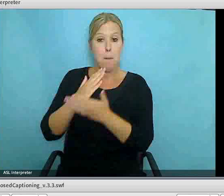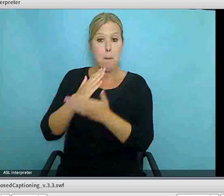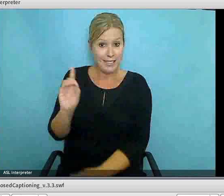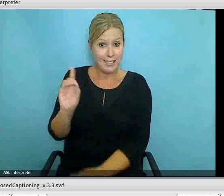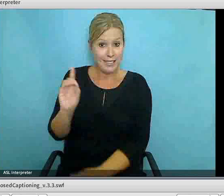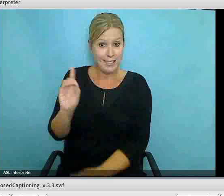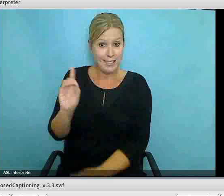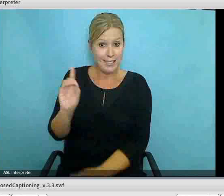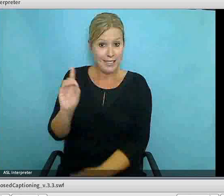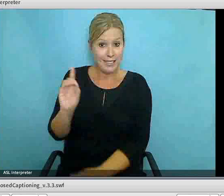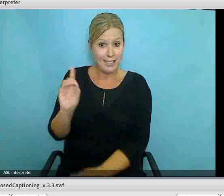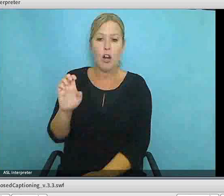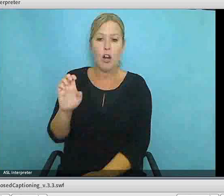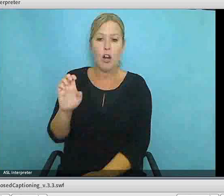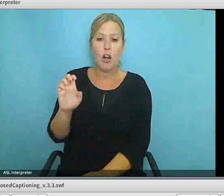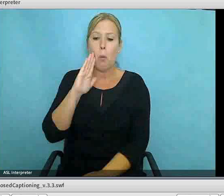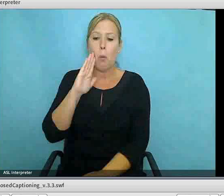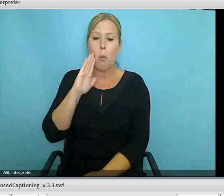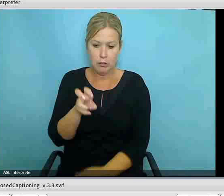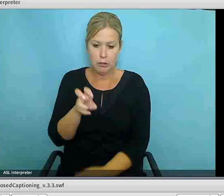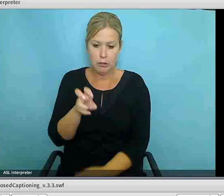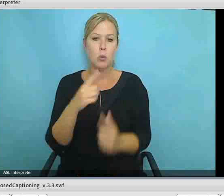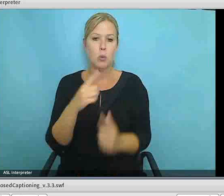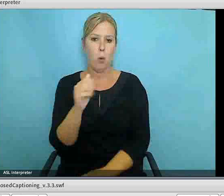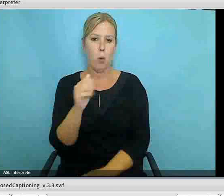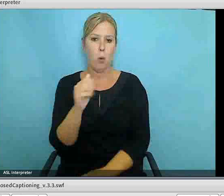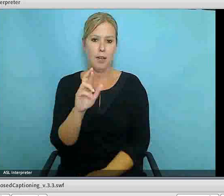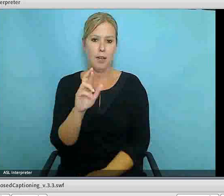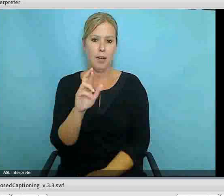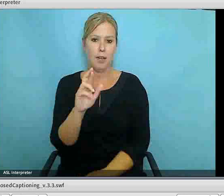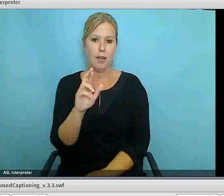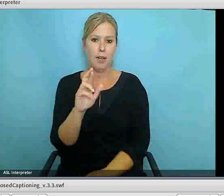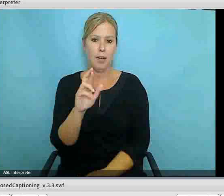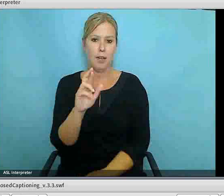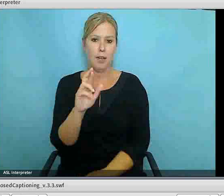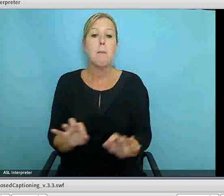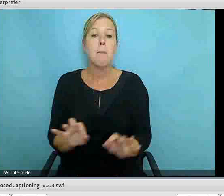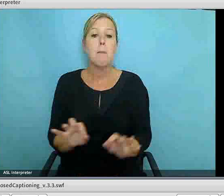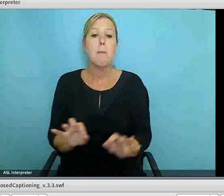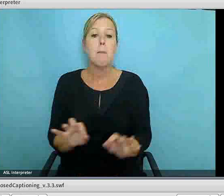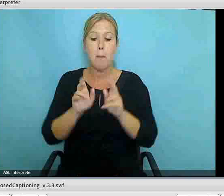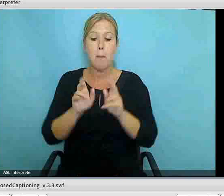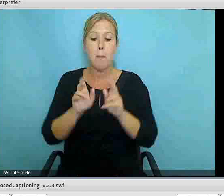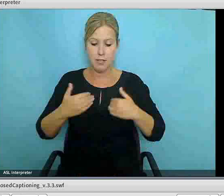and the places that they use to get their prescriptions are available through their